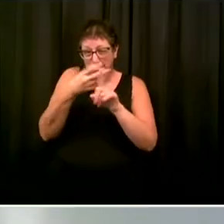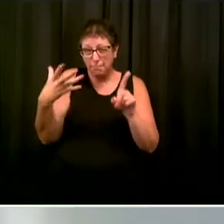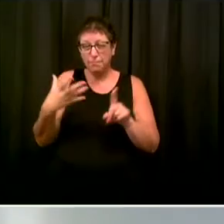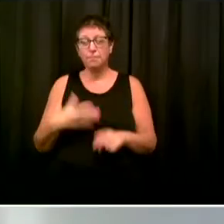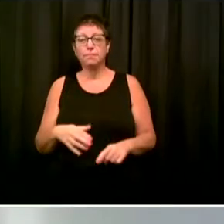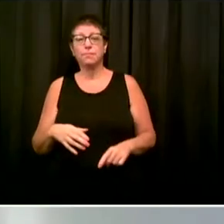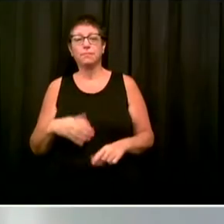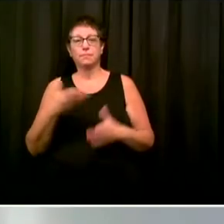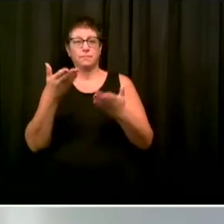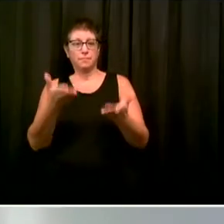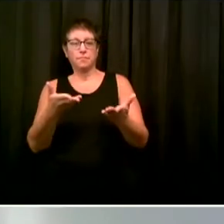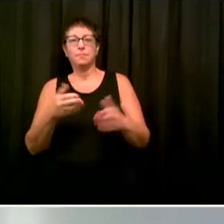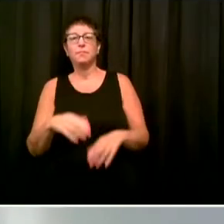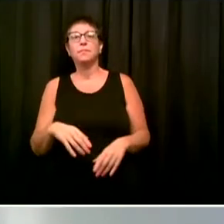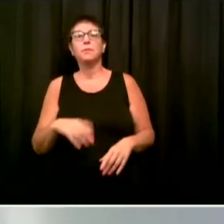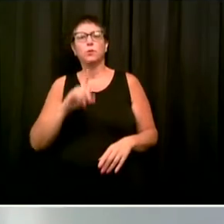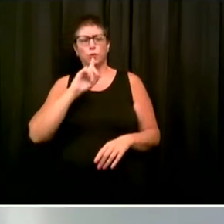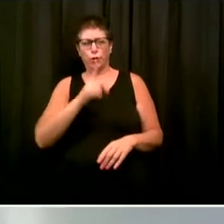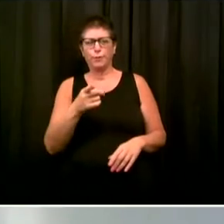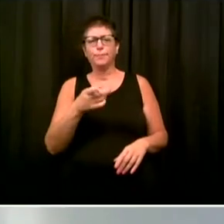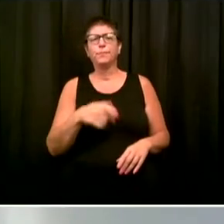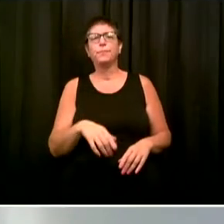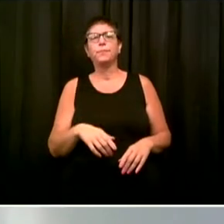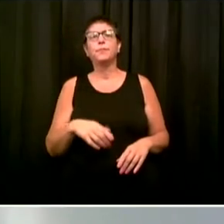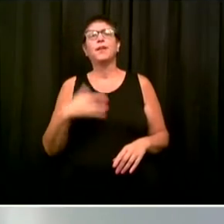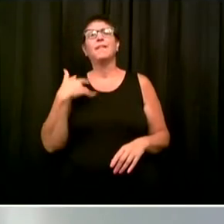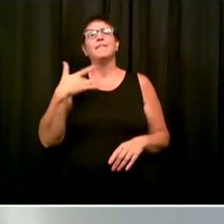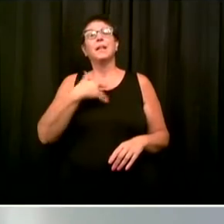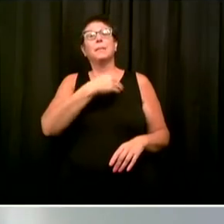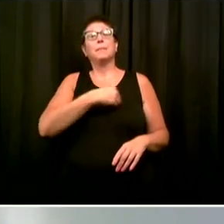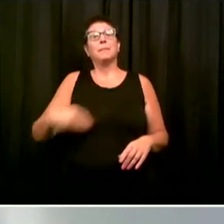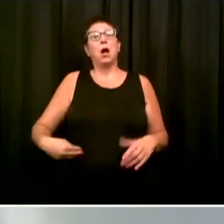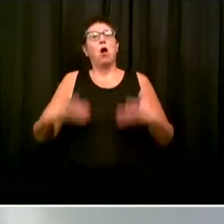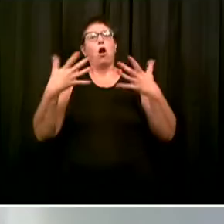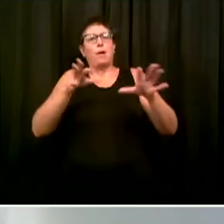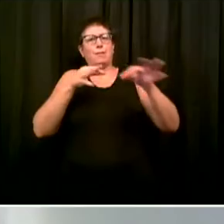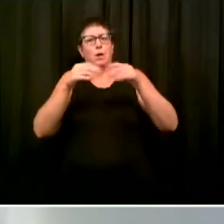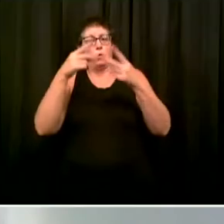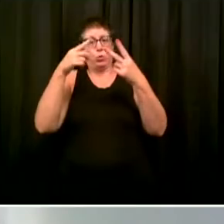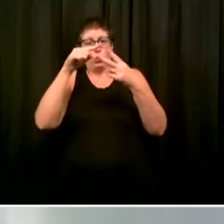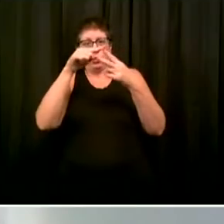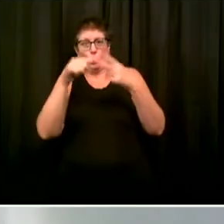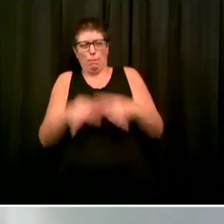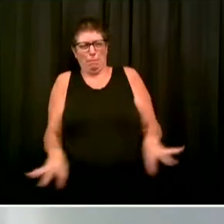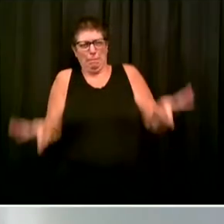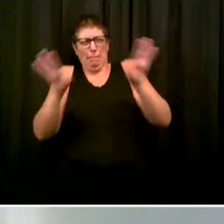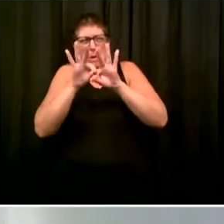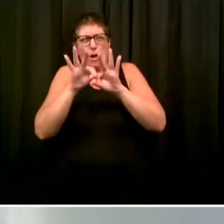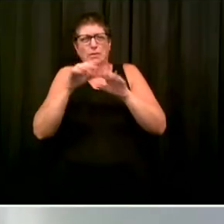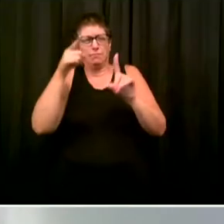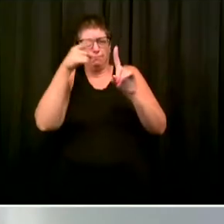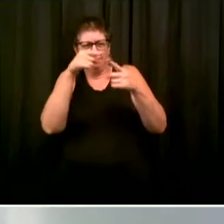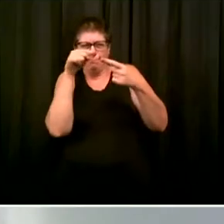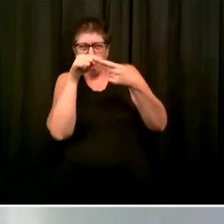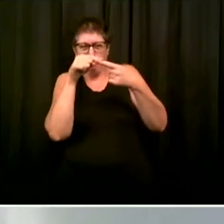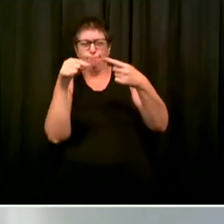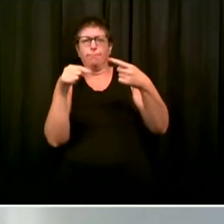DOCTOR? THANK YOU FOR THE QUESTION. WHAT THE MAYOR HAS